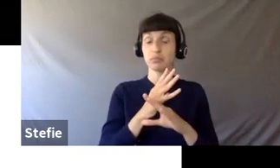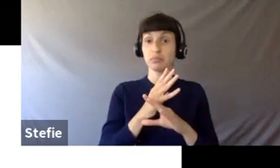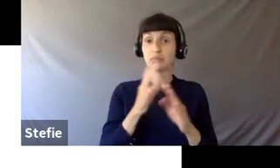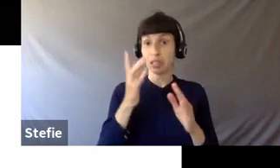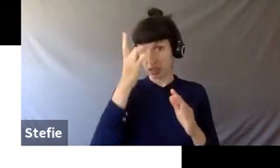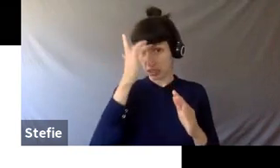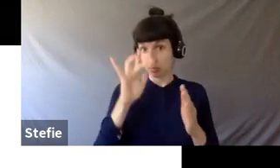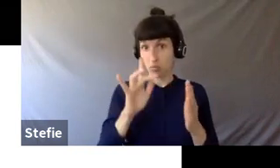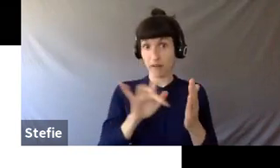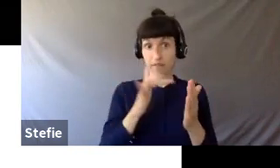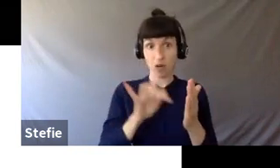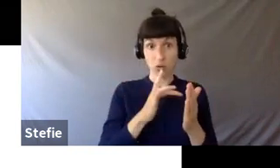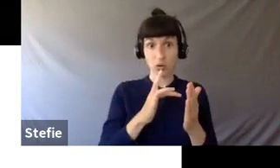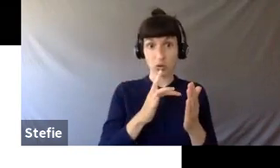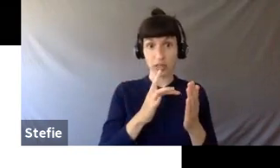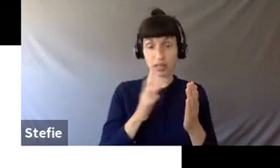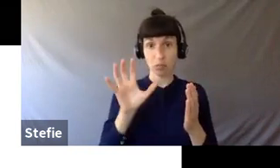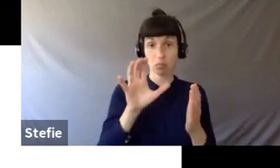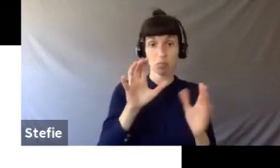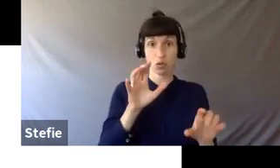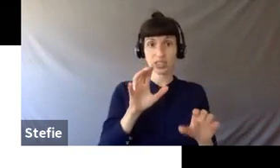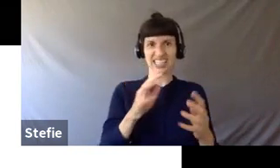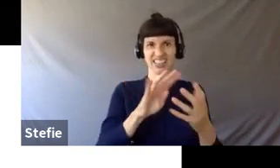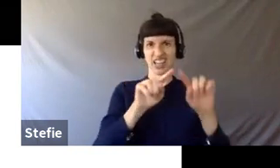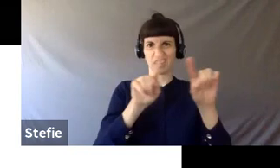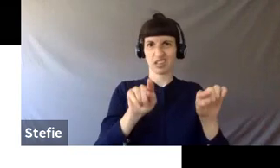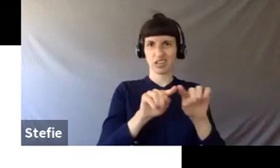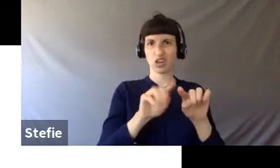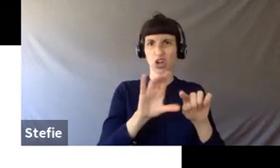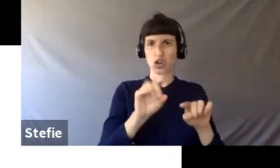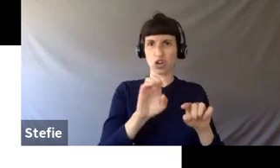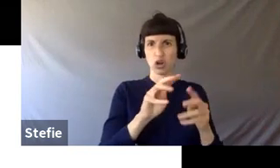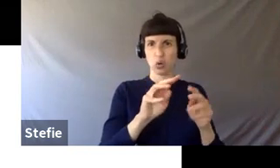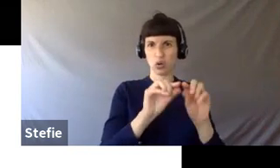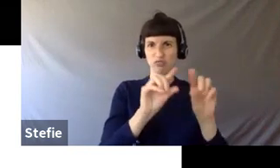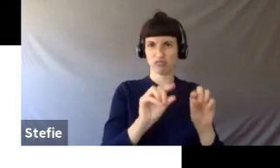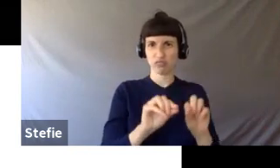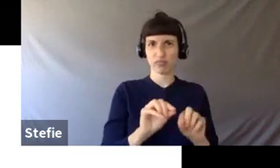if you could use the bit.ly link posted in chat to have a reflection or turn on your smartphone